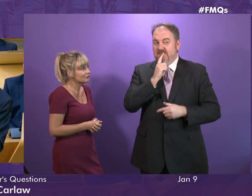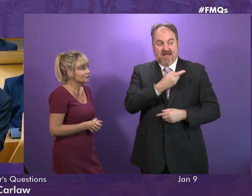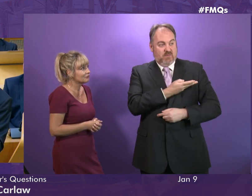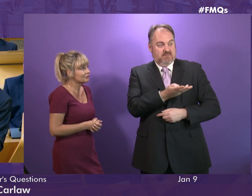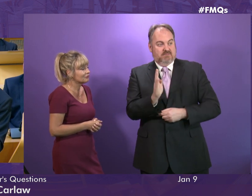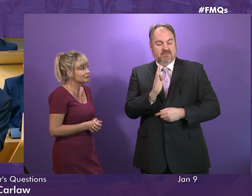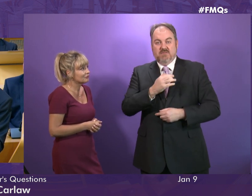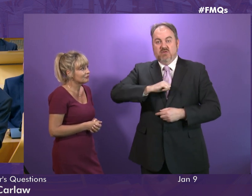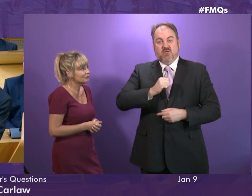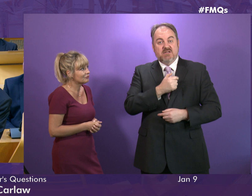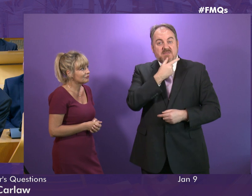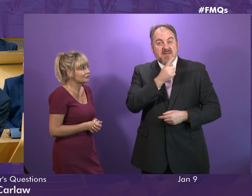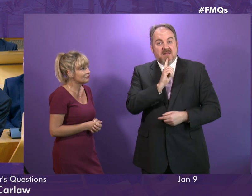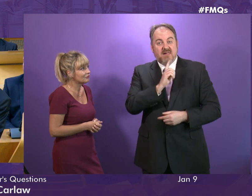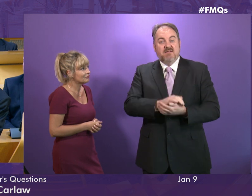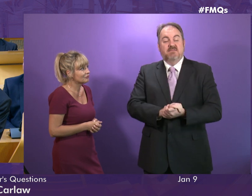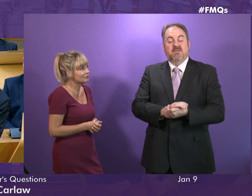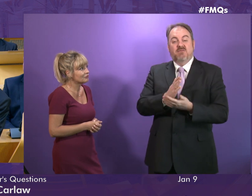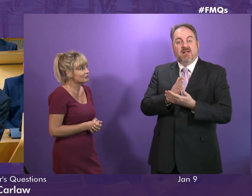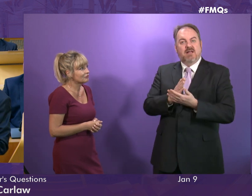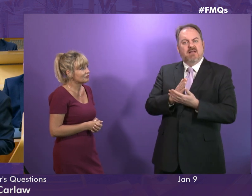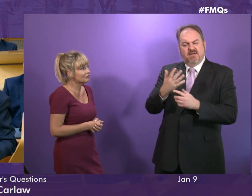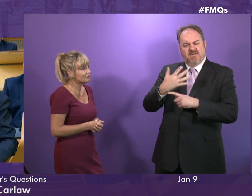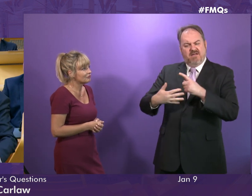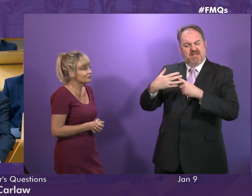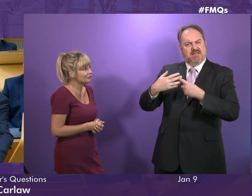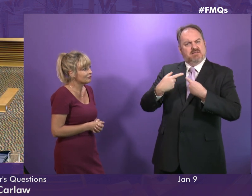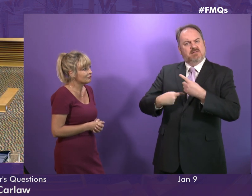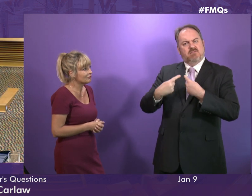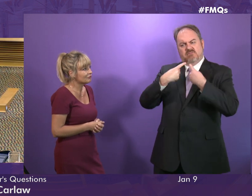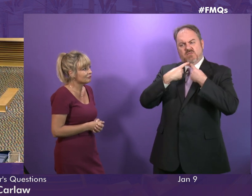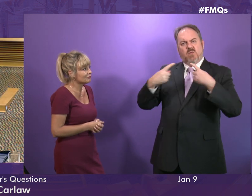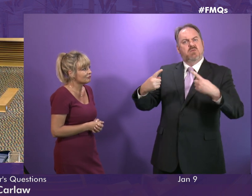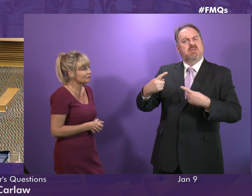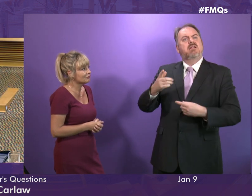Having promised five years ago that education would be her number 1 priority, is it not